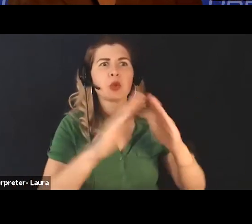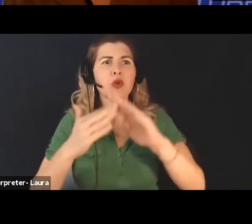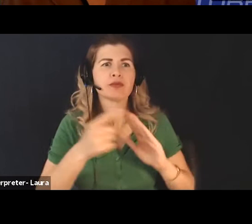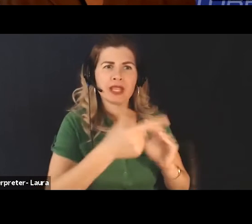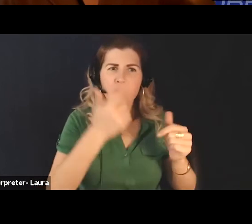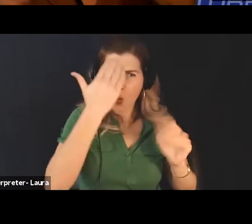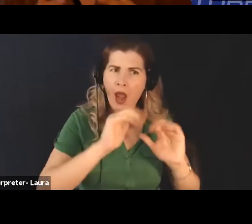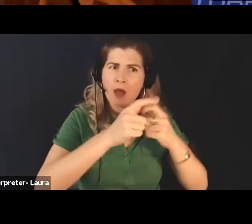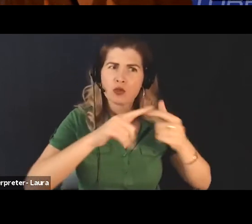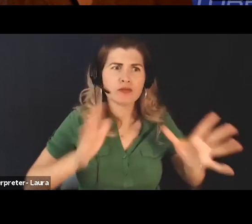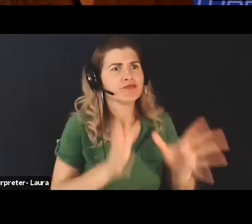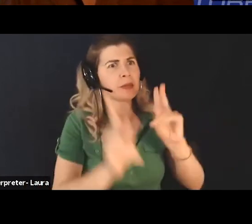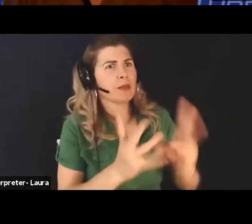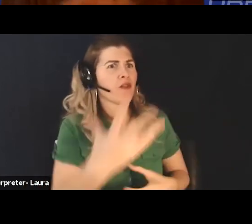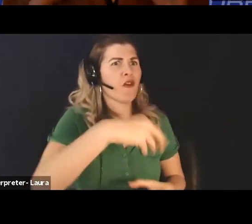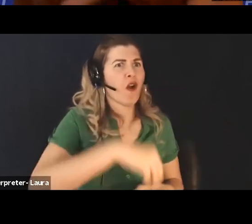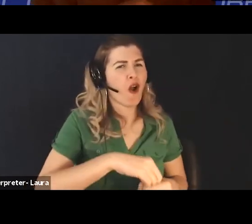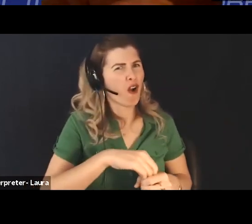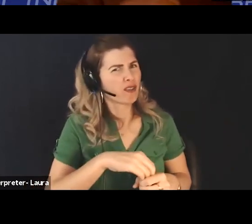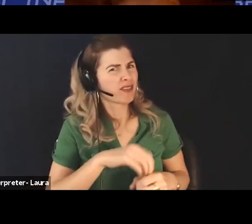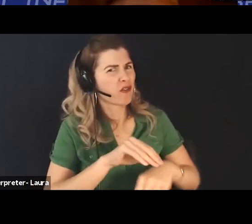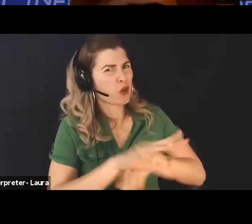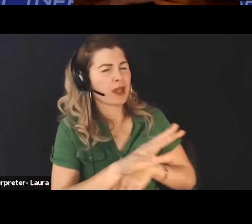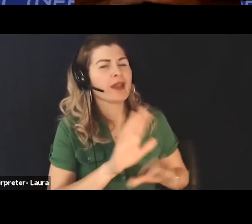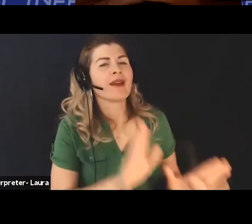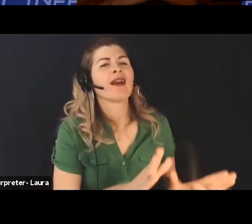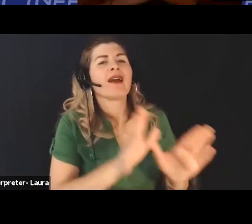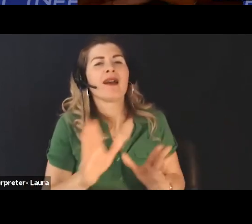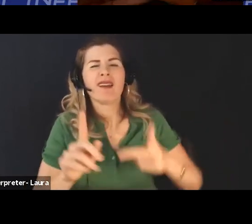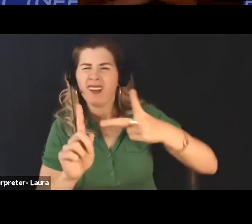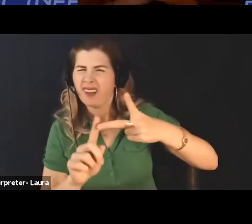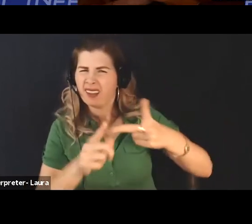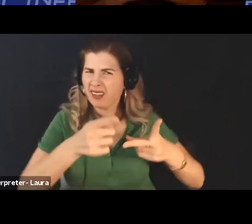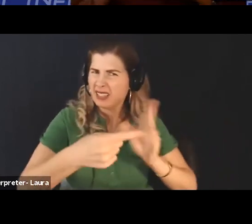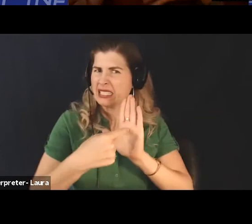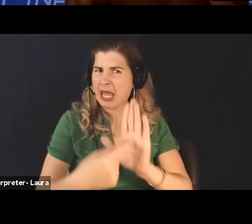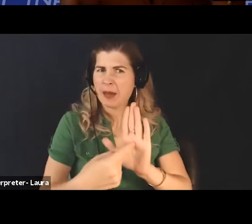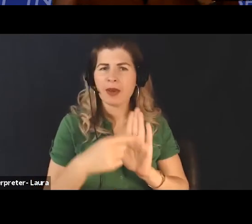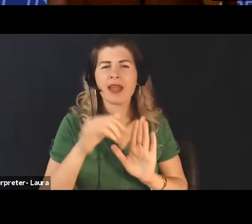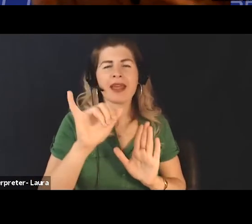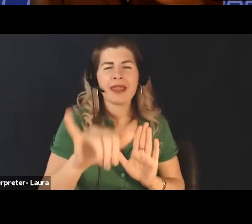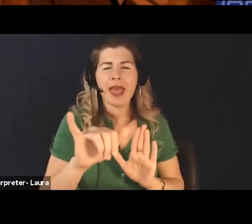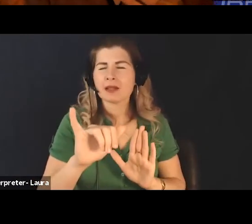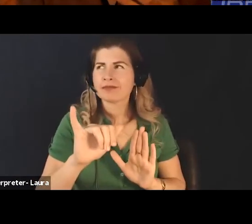in the issue, influence elected. The next case is a case where that political, that kind of organizing capacity